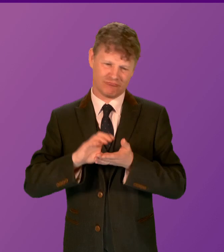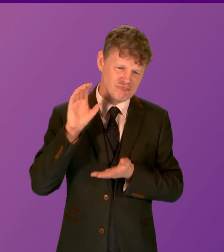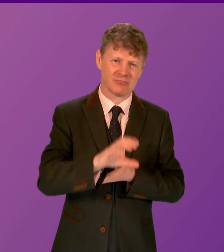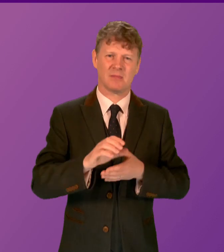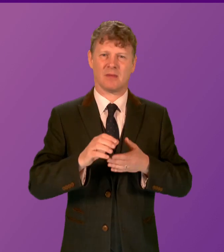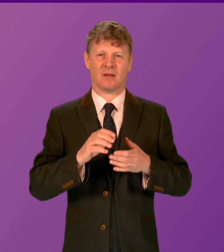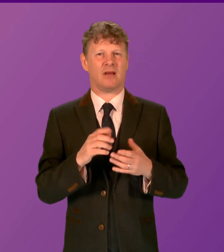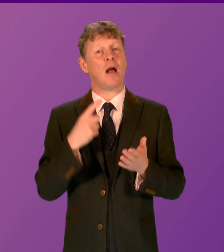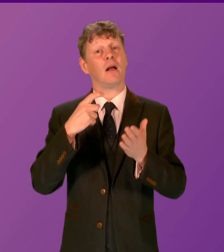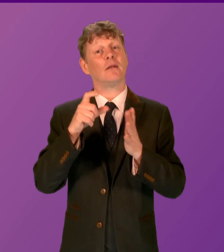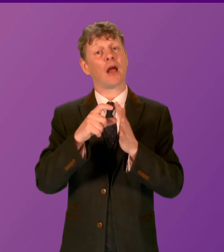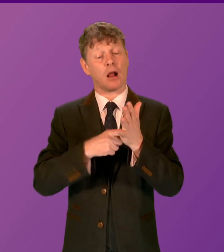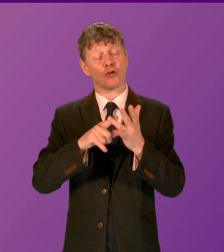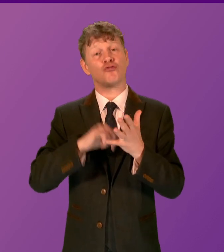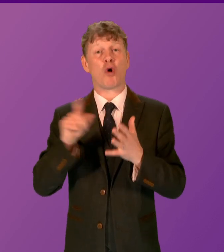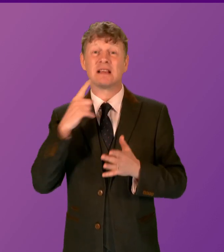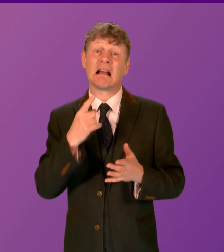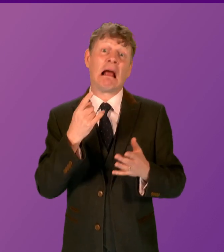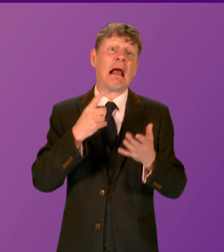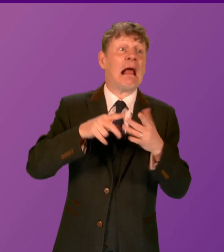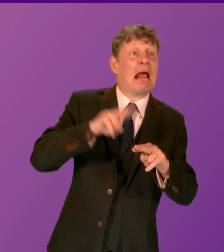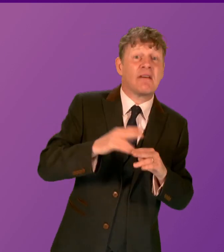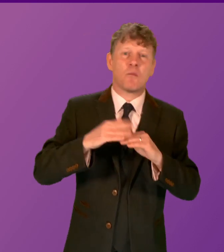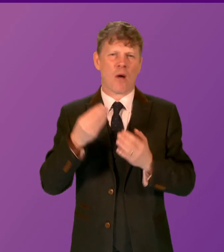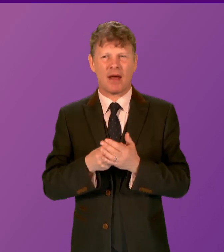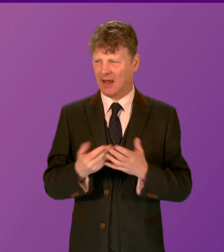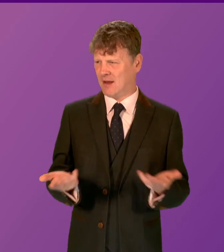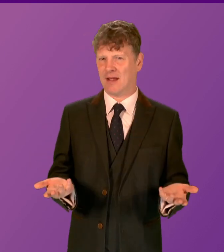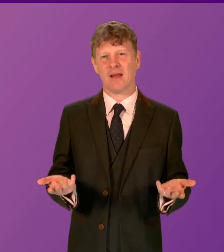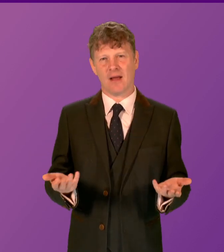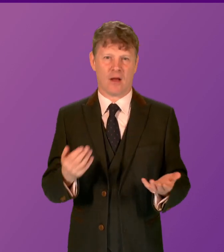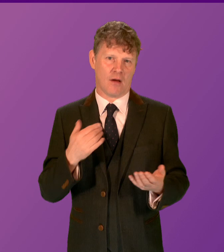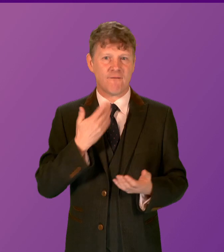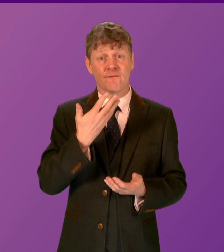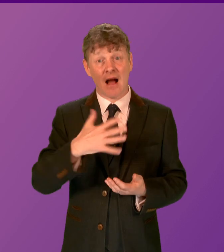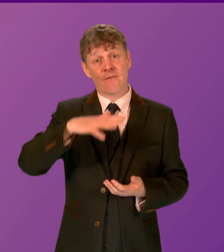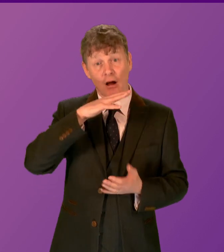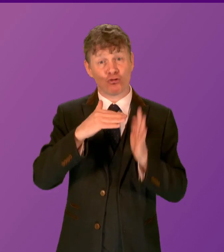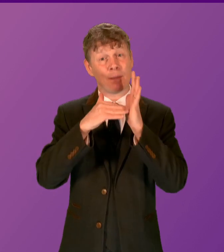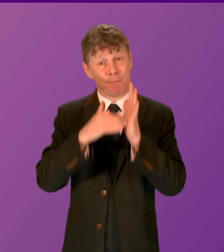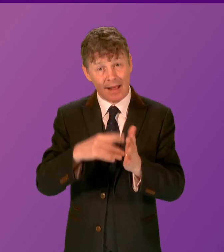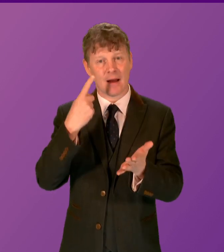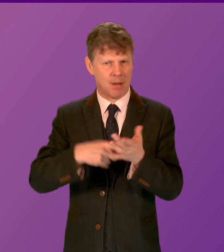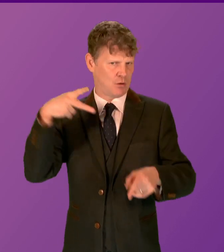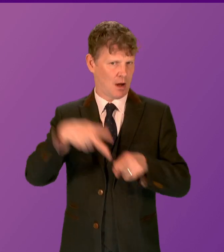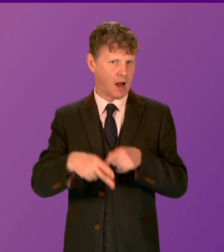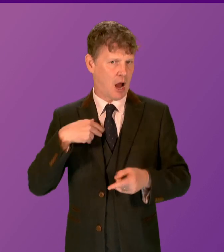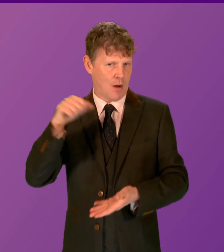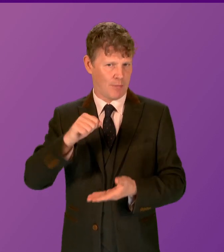Douglas Ross mentioned that I said, “if there’s more money”. The point is that our budget has been cut by £500 million in real terms by the UK Government.